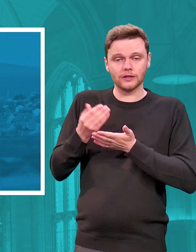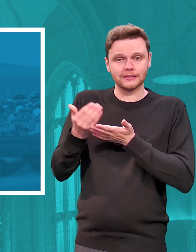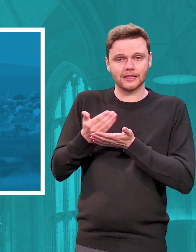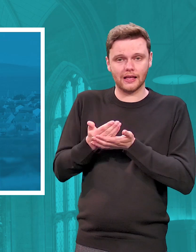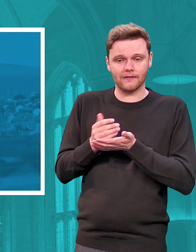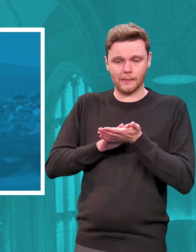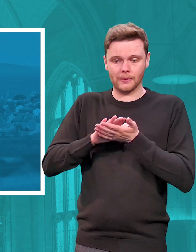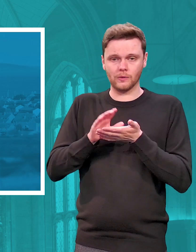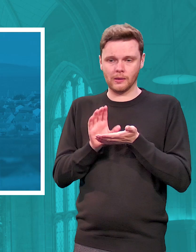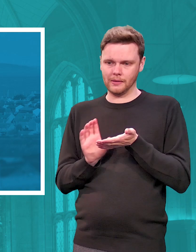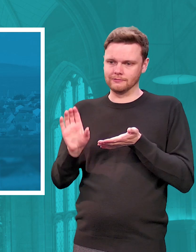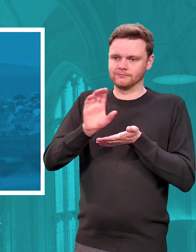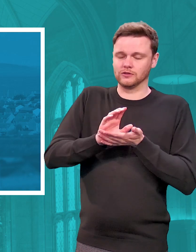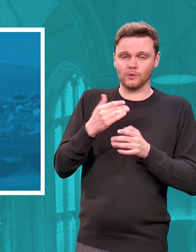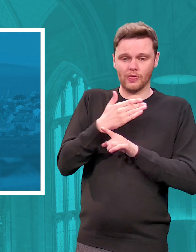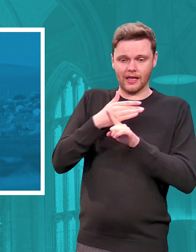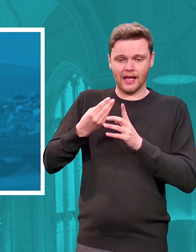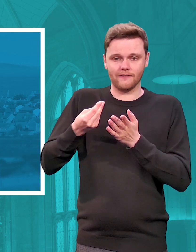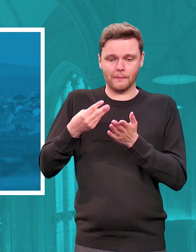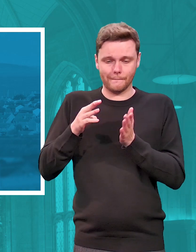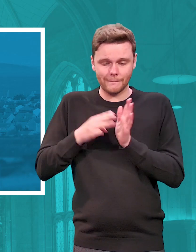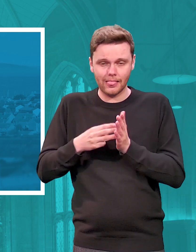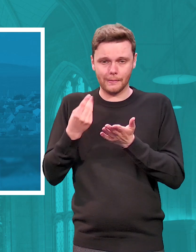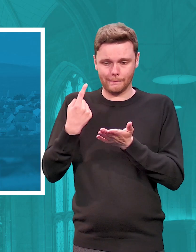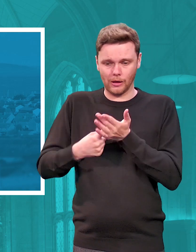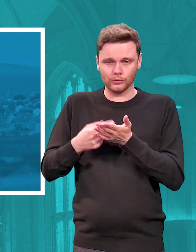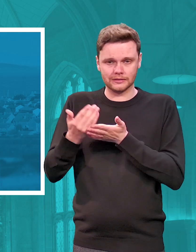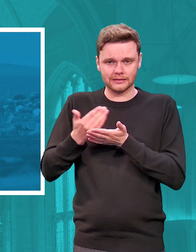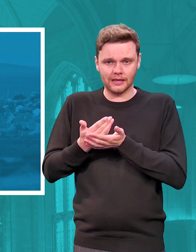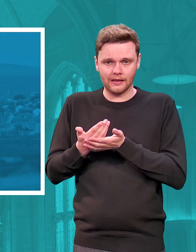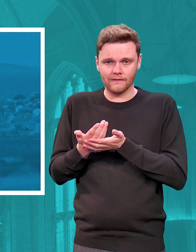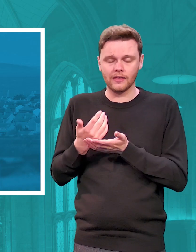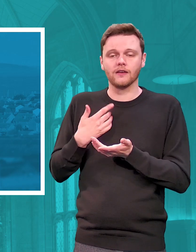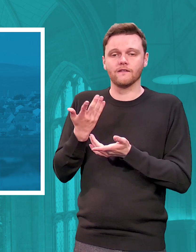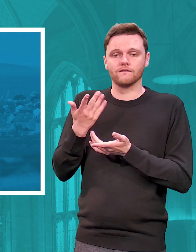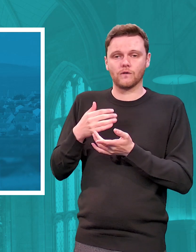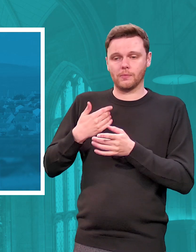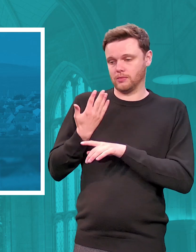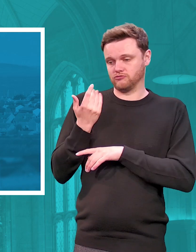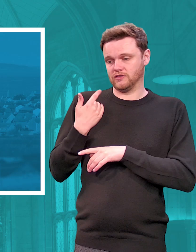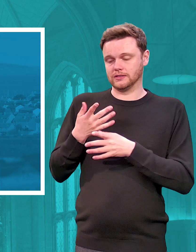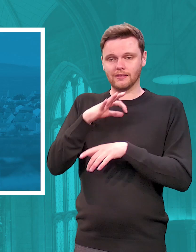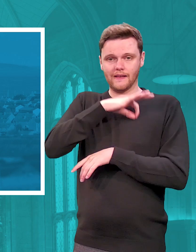to the over half a million pounds cost savings saved annually in respect of investment management fees